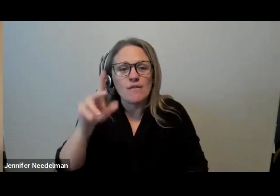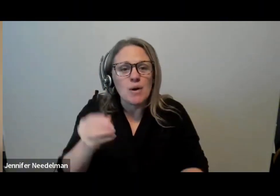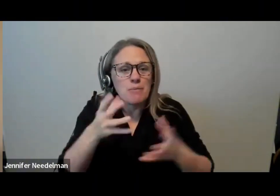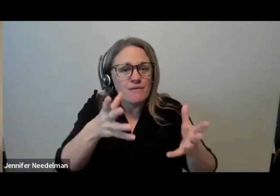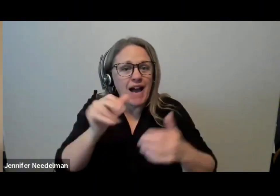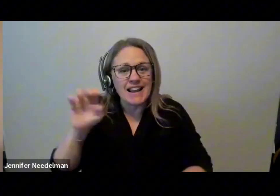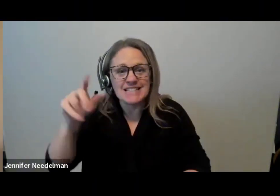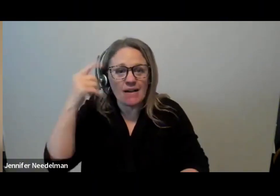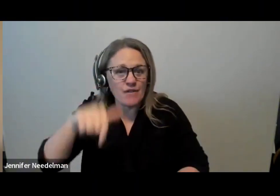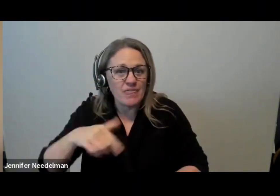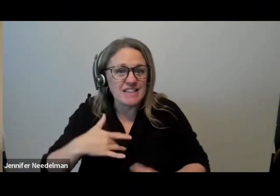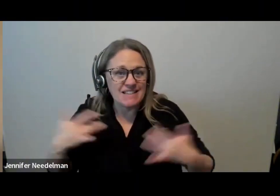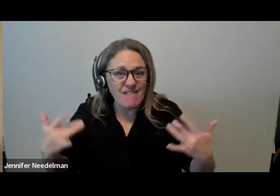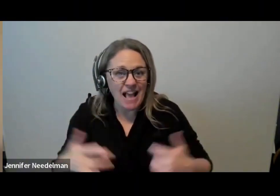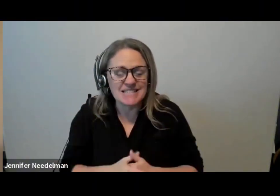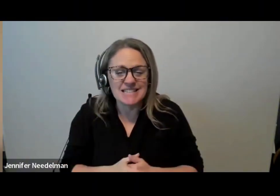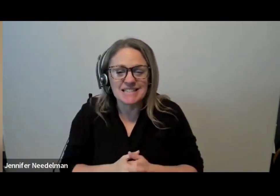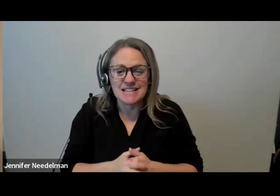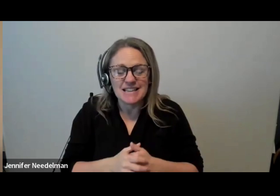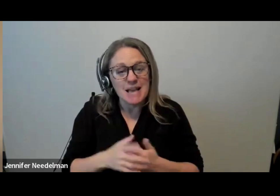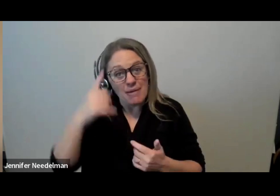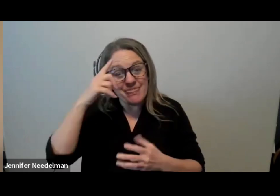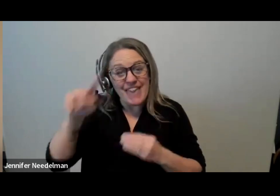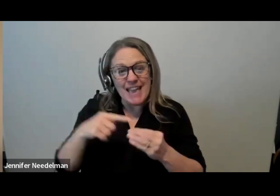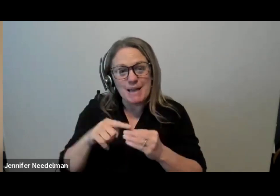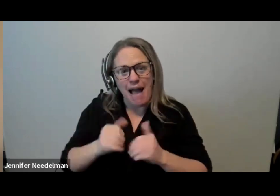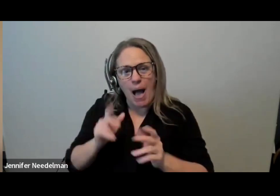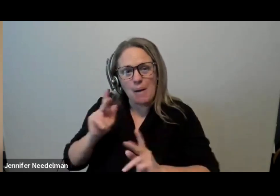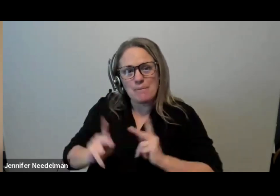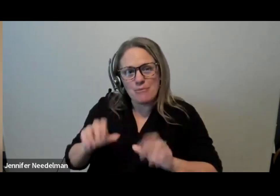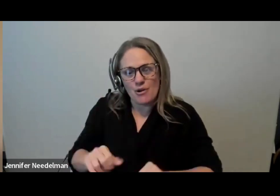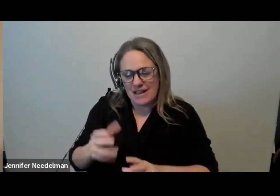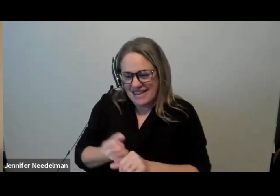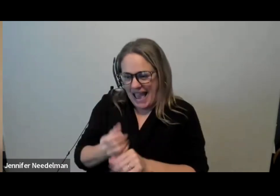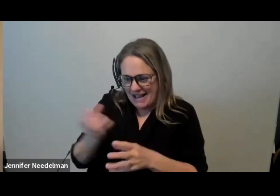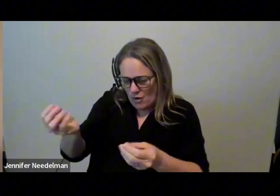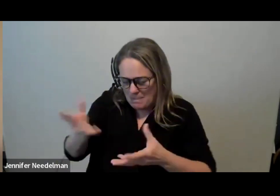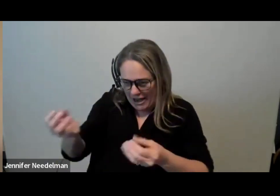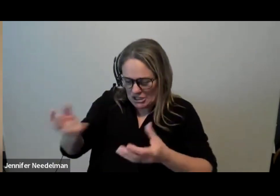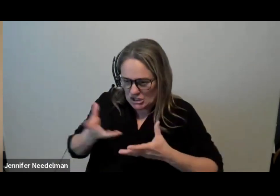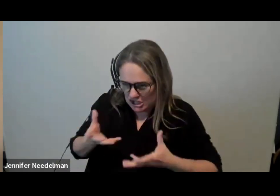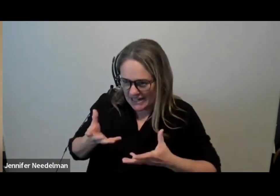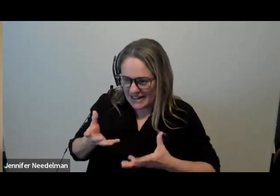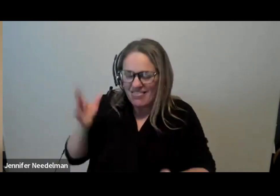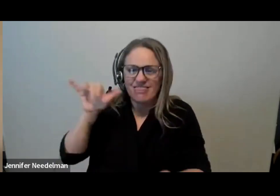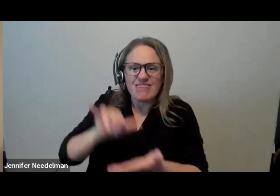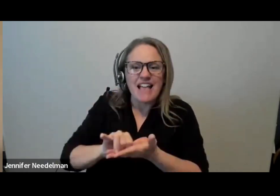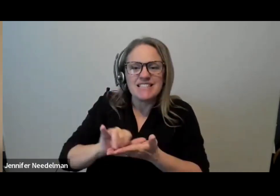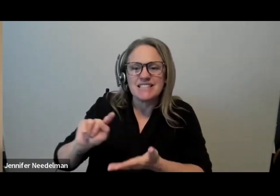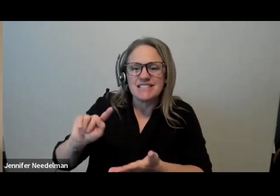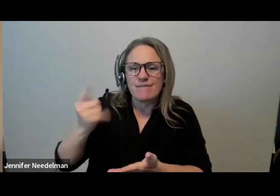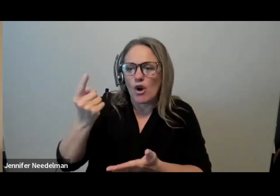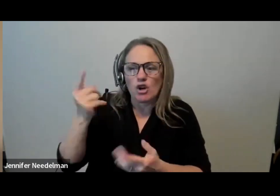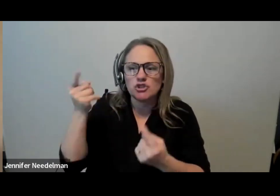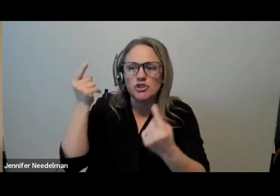Thank you so much. Like, think about how people can get information because that's the first point of what they do with it in,